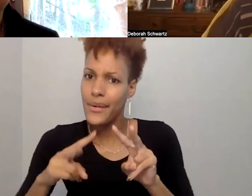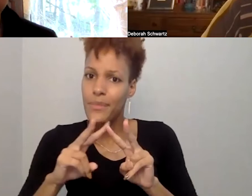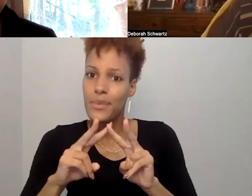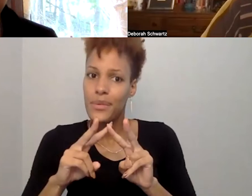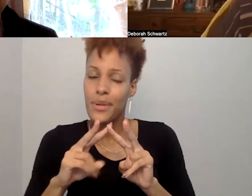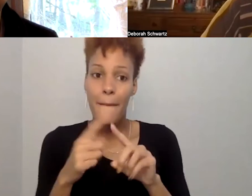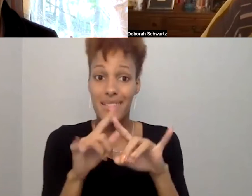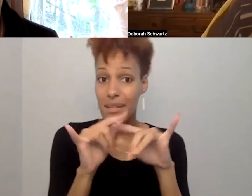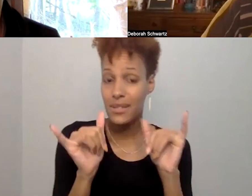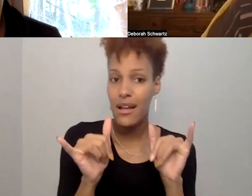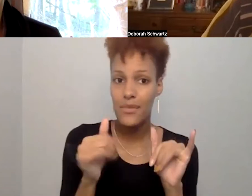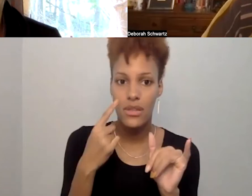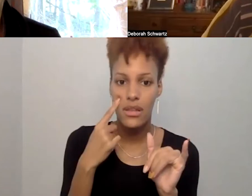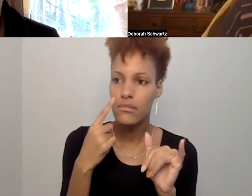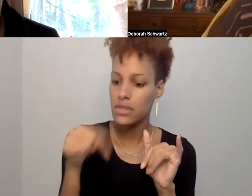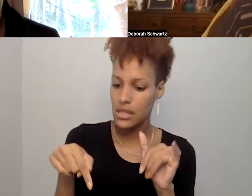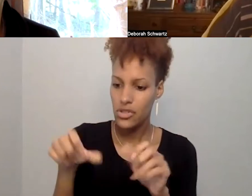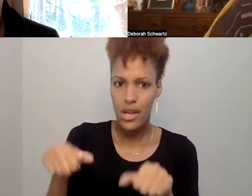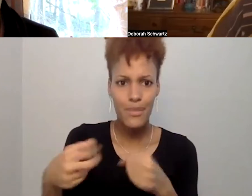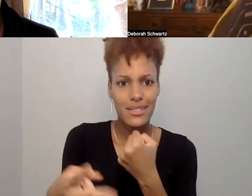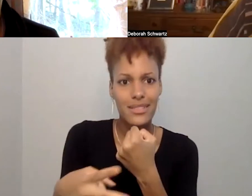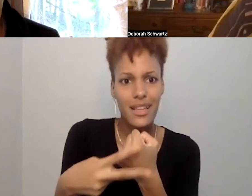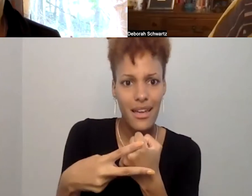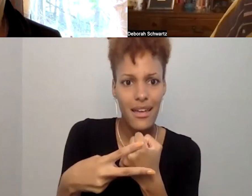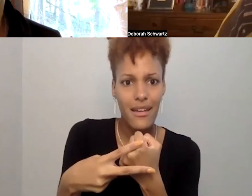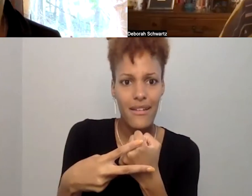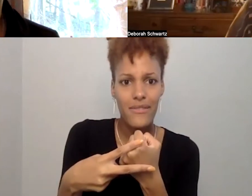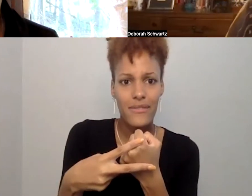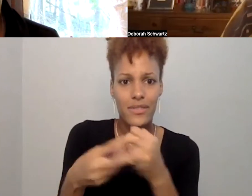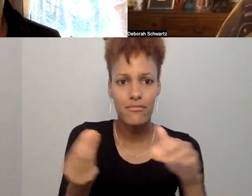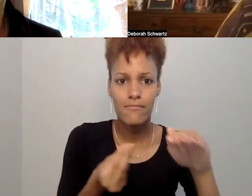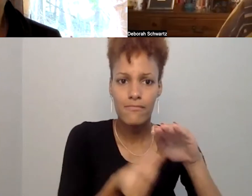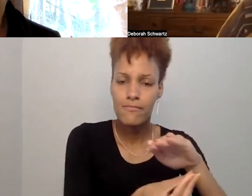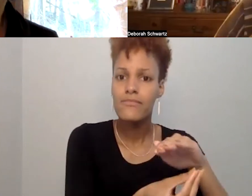you know, these can be documented as well as the, the oral history and they kind of support